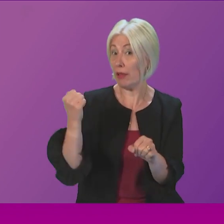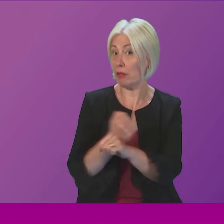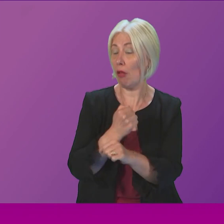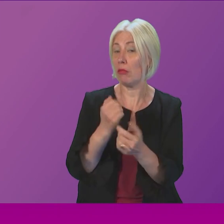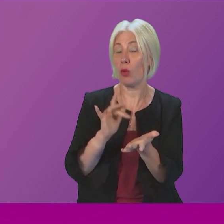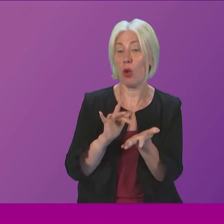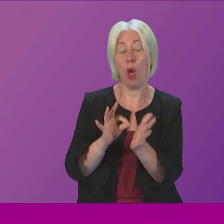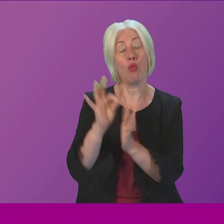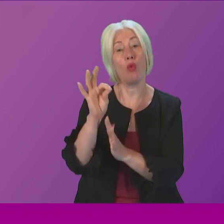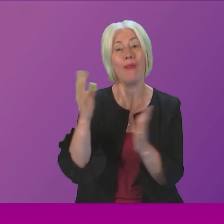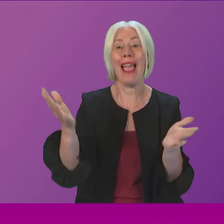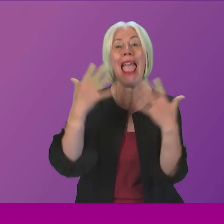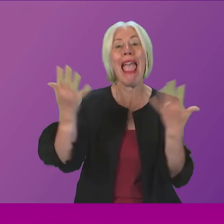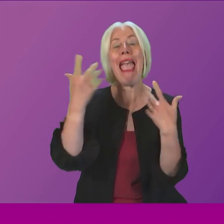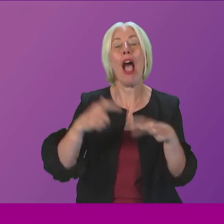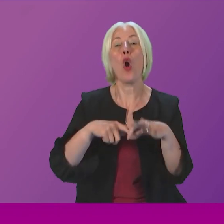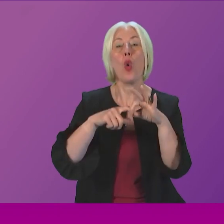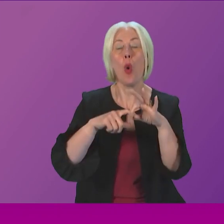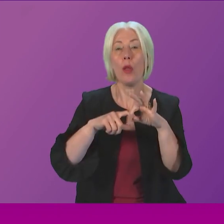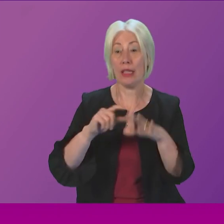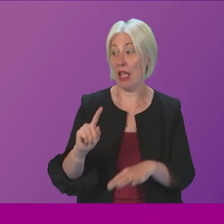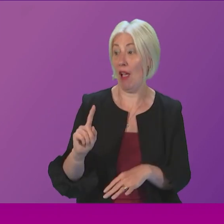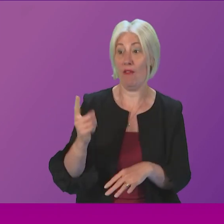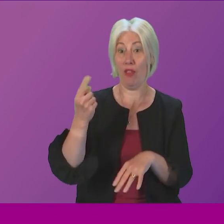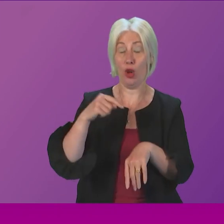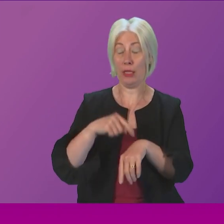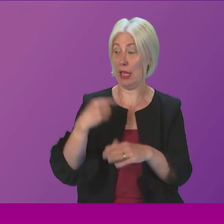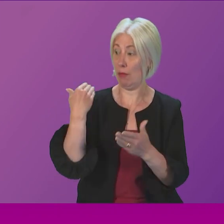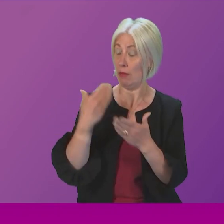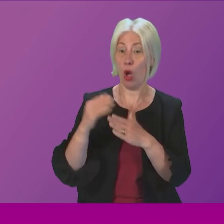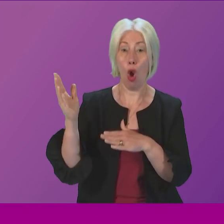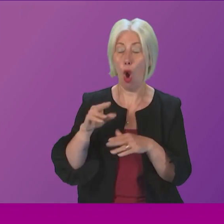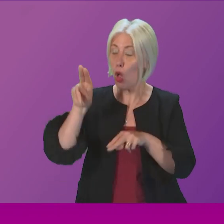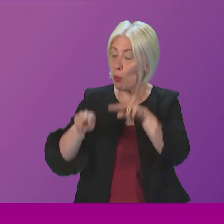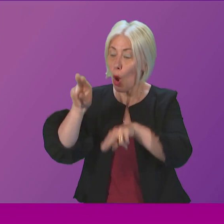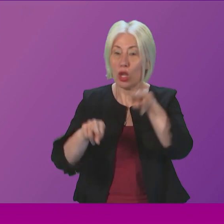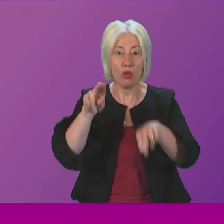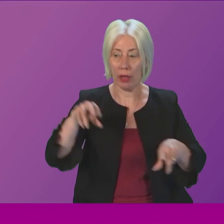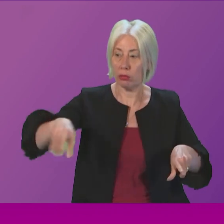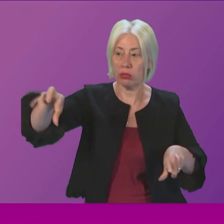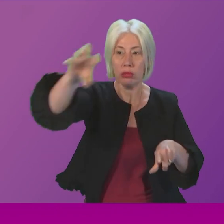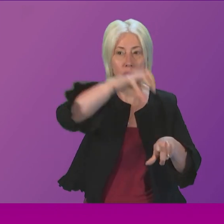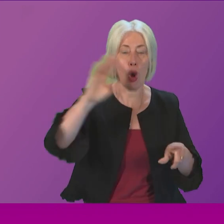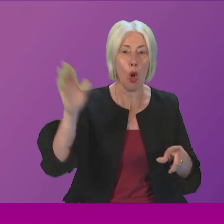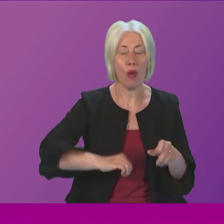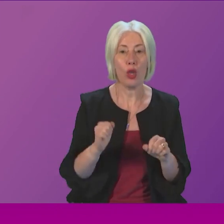For example, for the first time outside recent lockdown periods, all monitoring sites in Scotland are meeting air quality objectives.